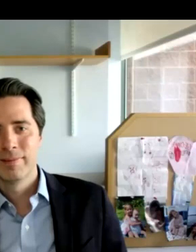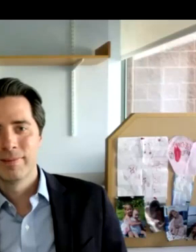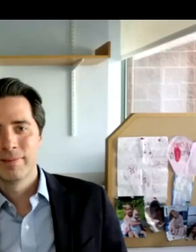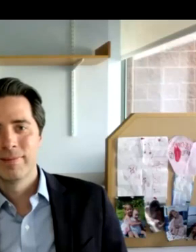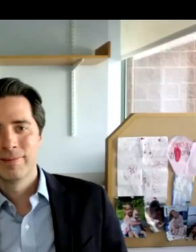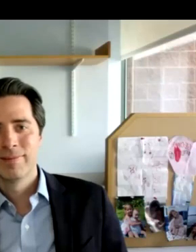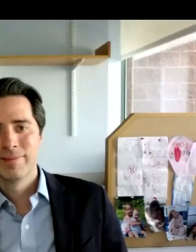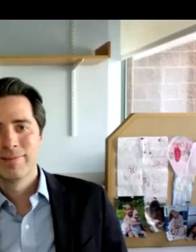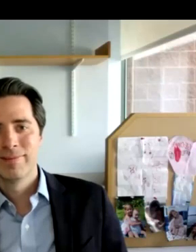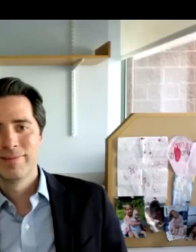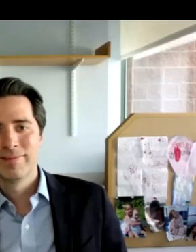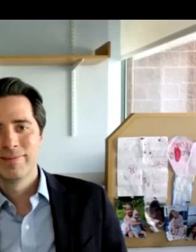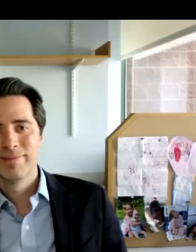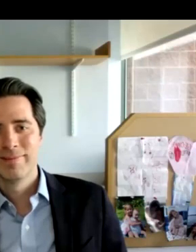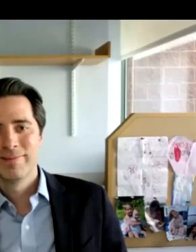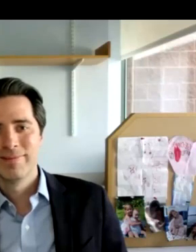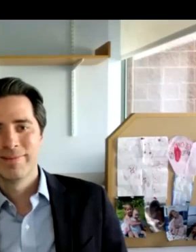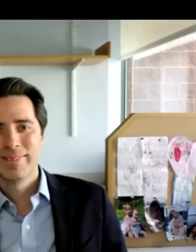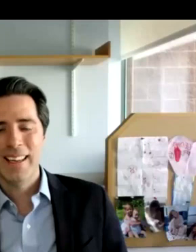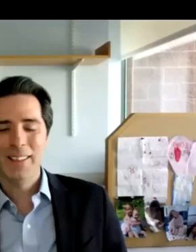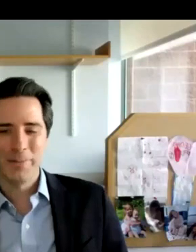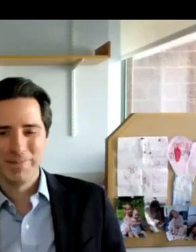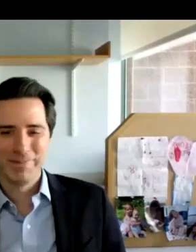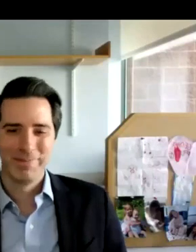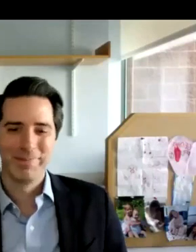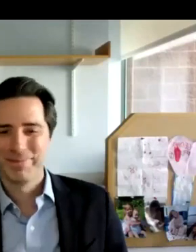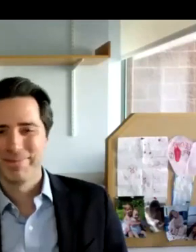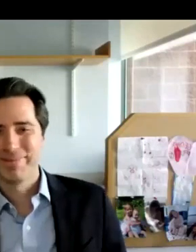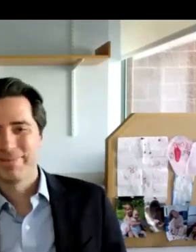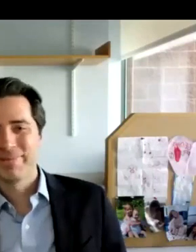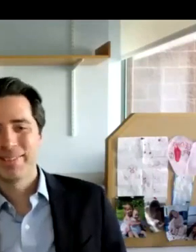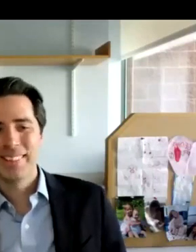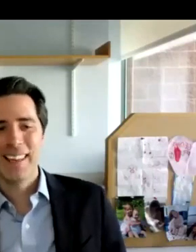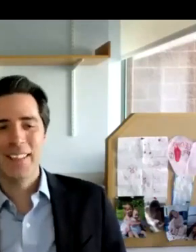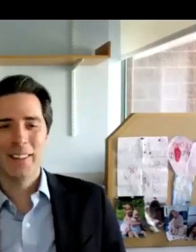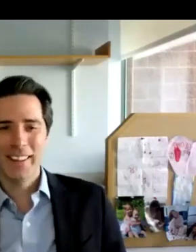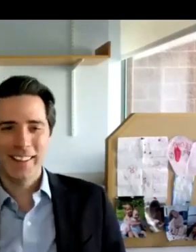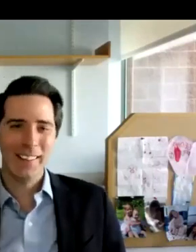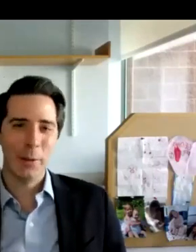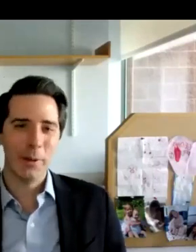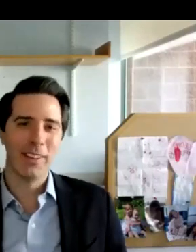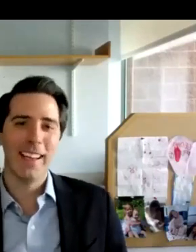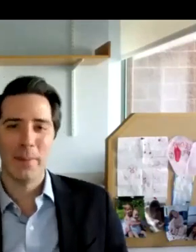thanks everyone thank you